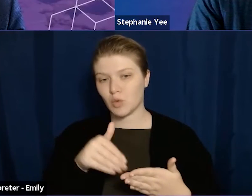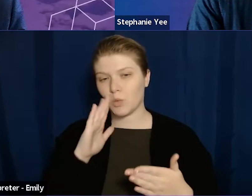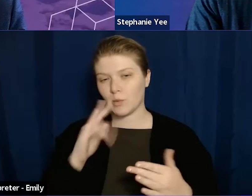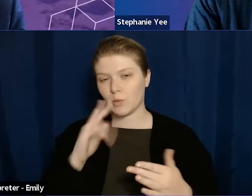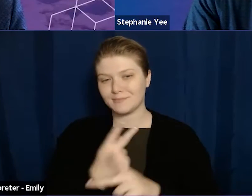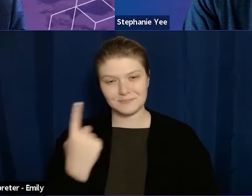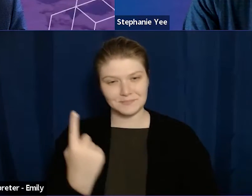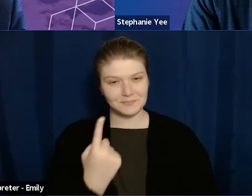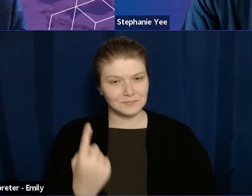Jeremy Leffler: Okay.